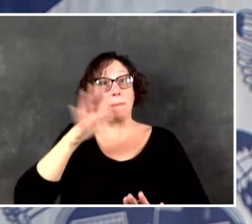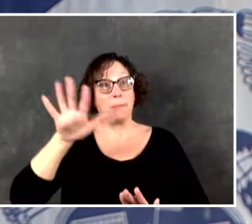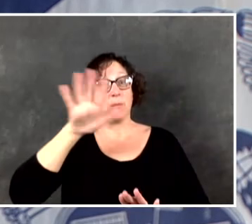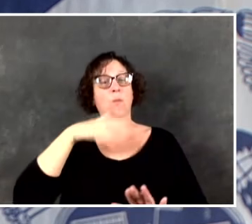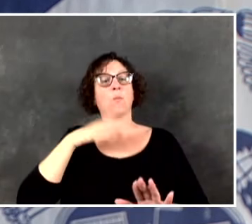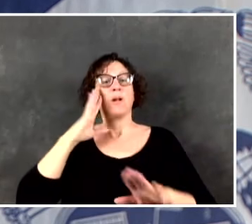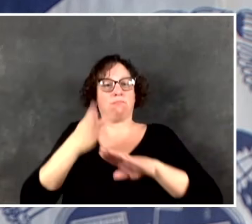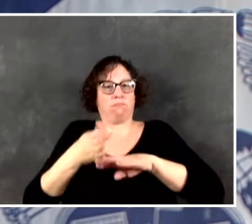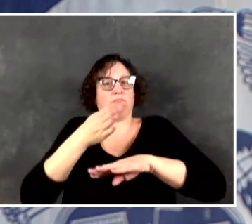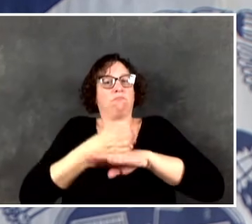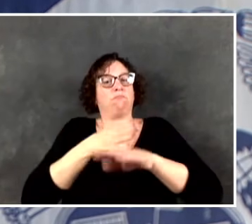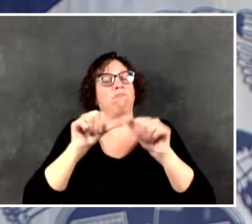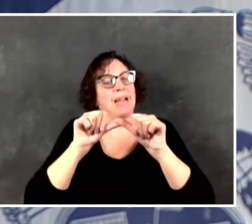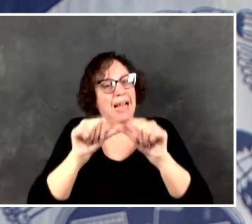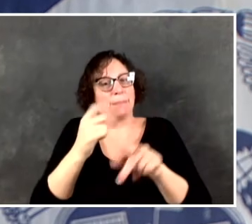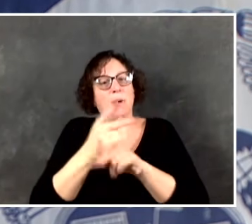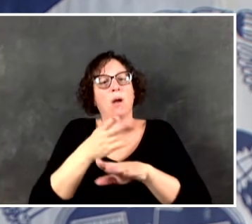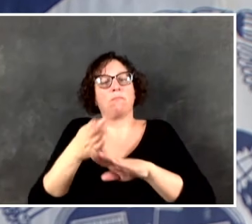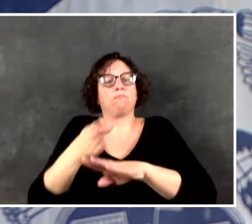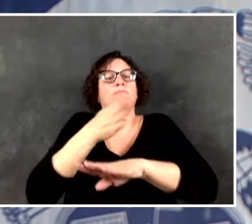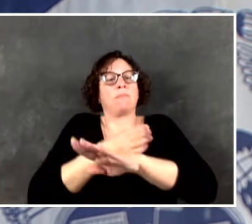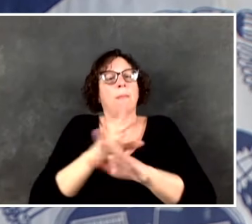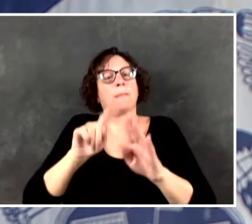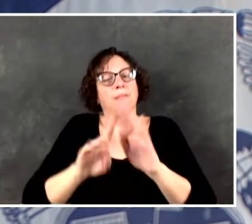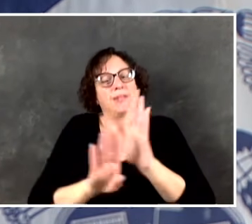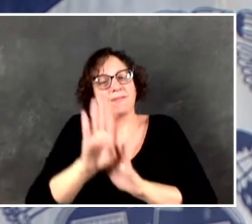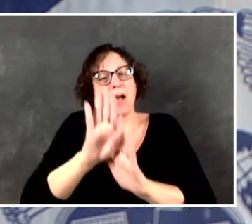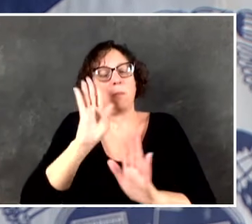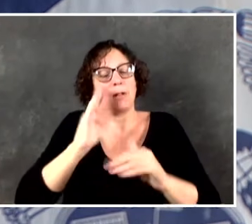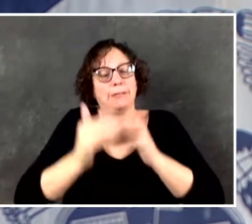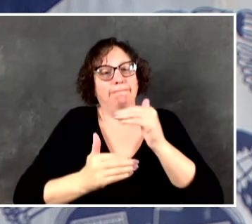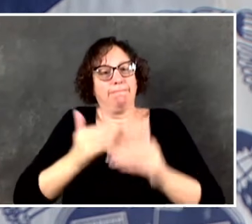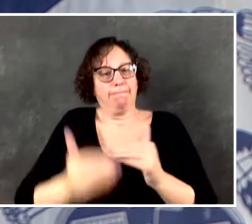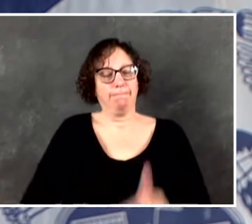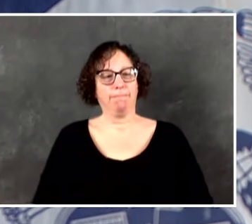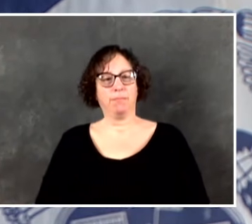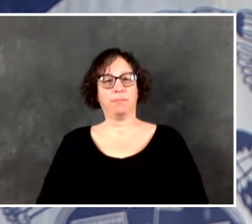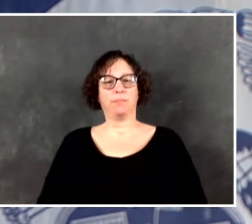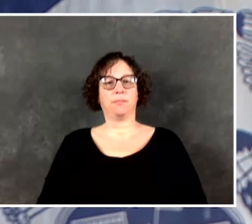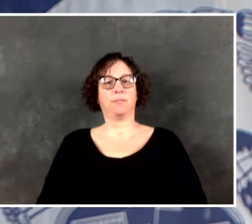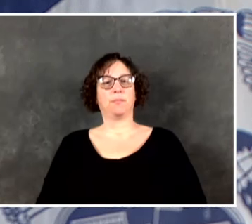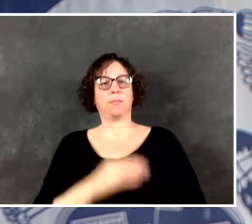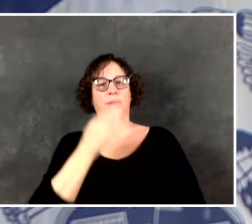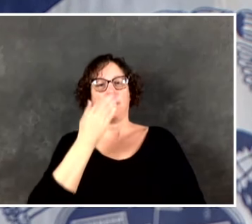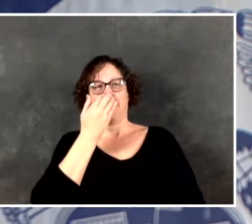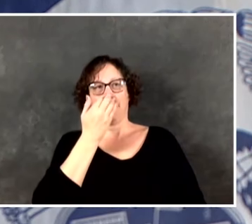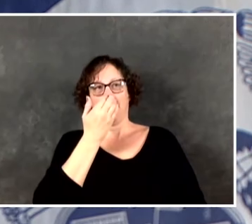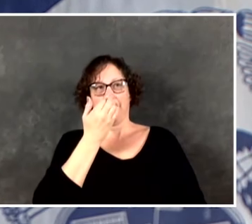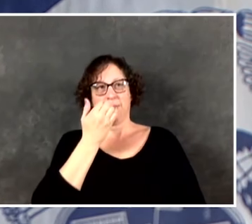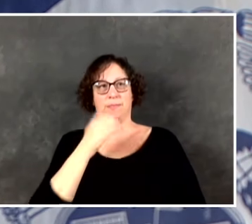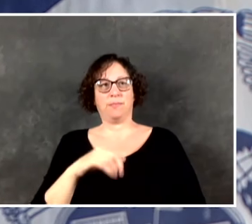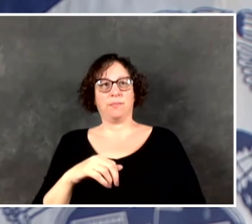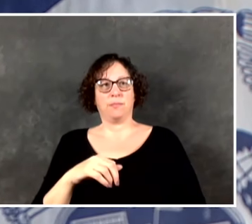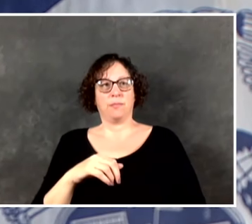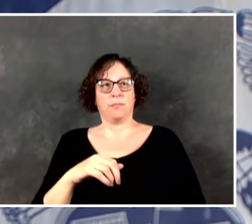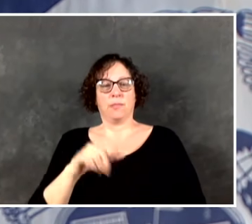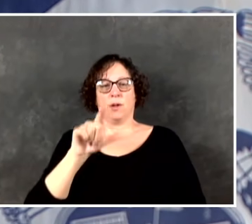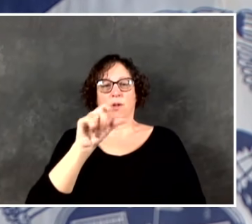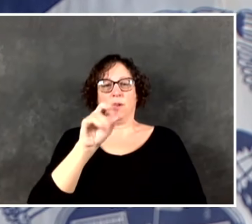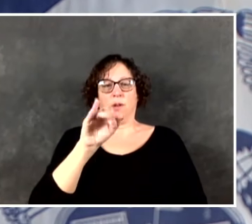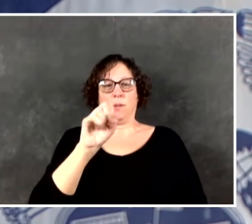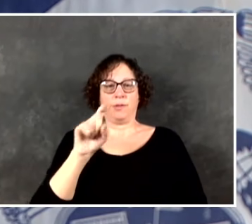ATTACH.ED